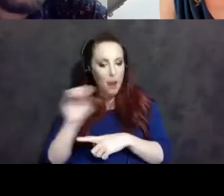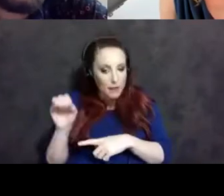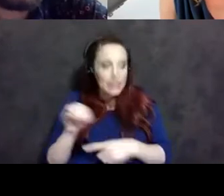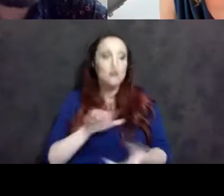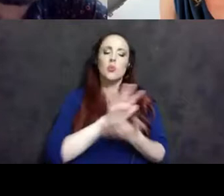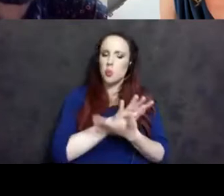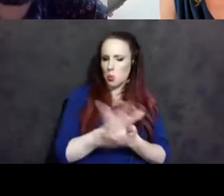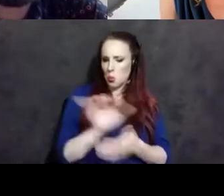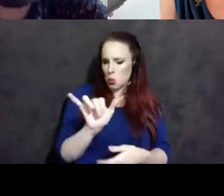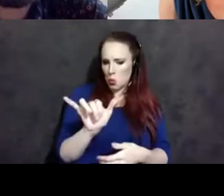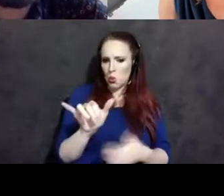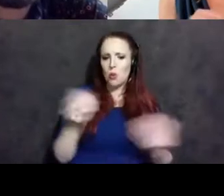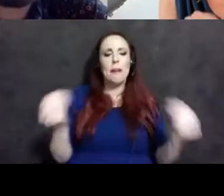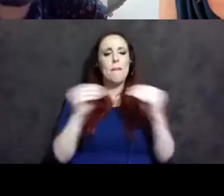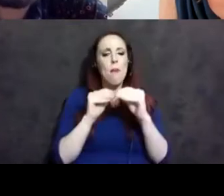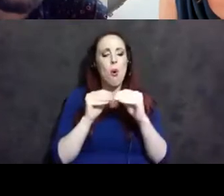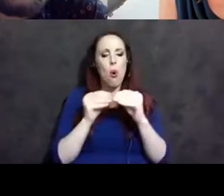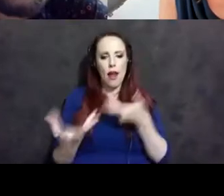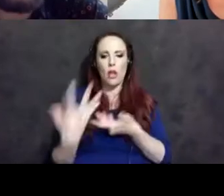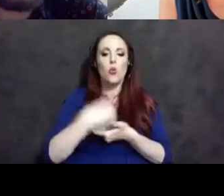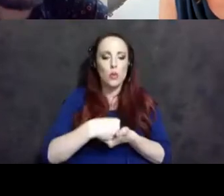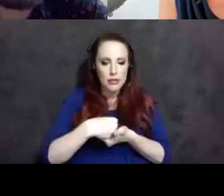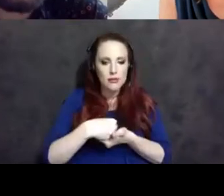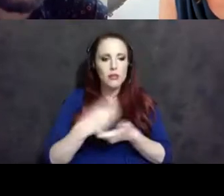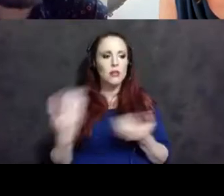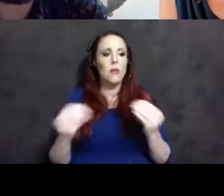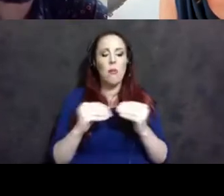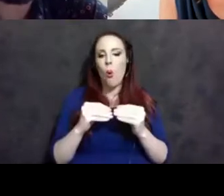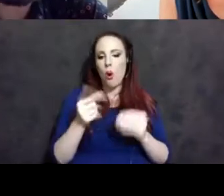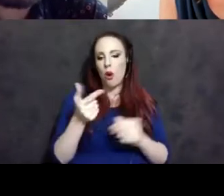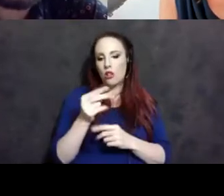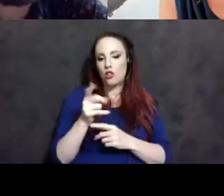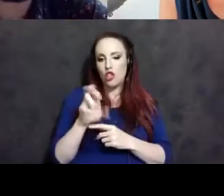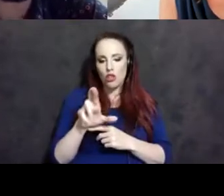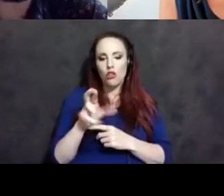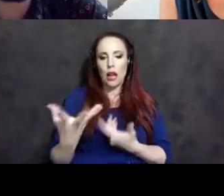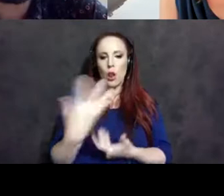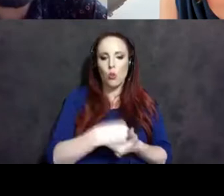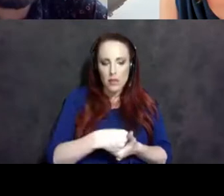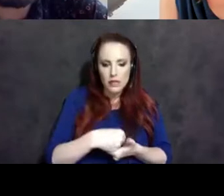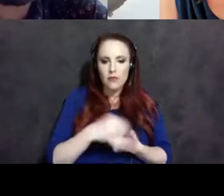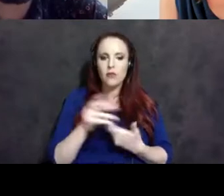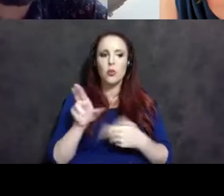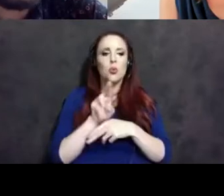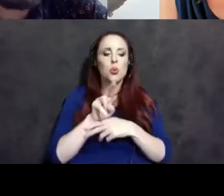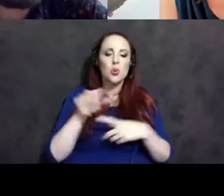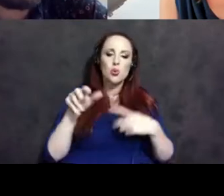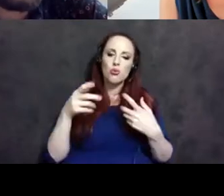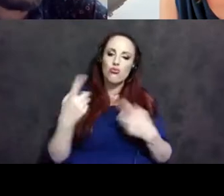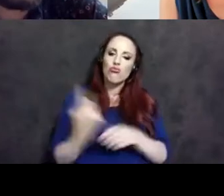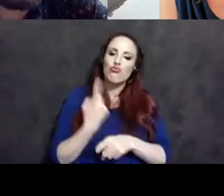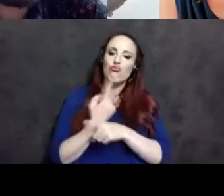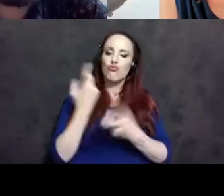as well, to be more inclusive, more inclusive and using practical, tactical way to do it.